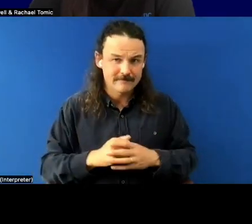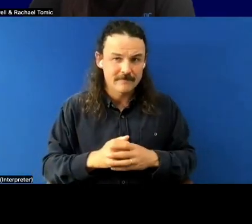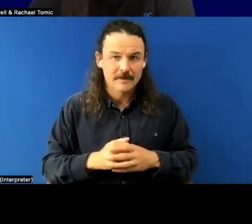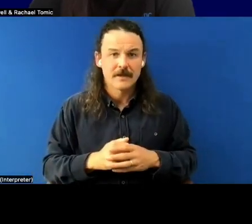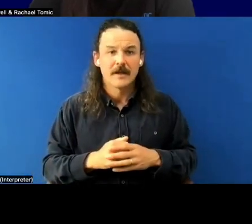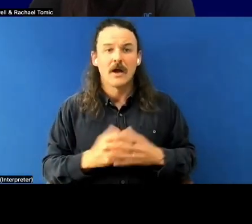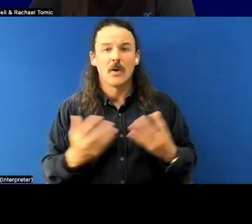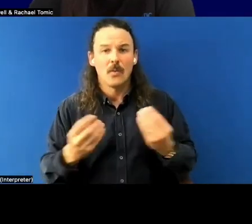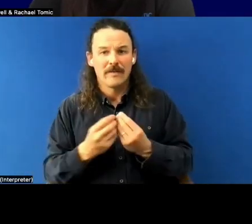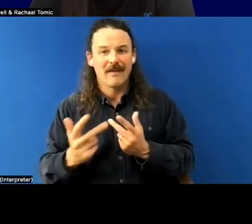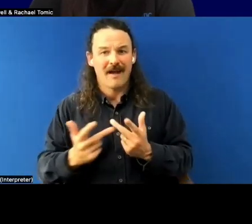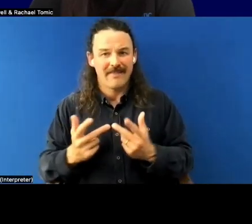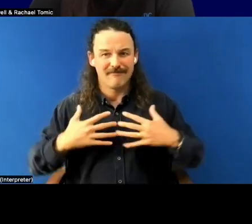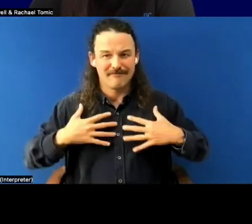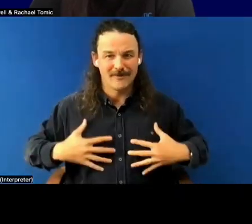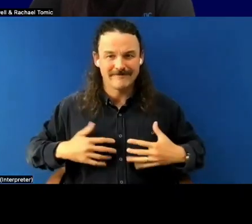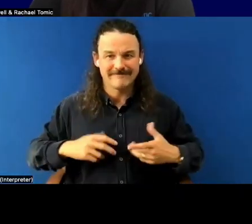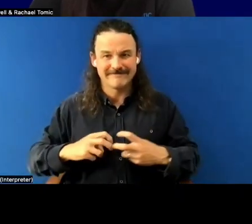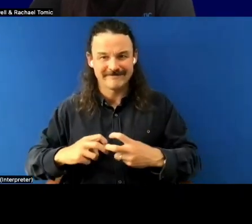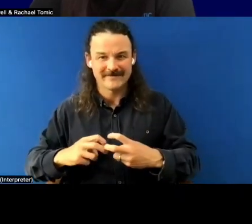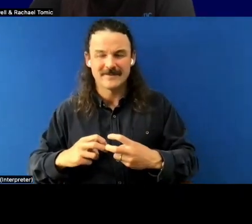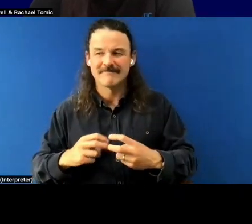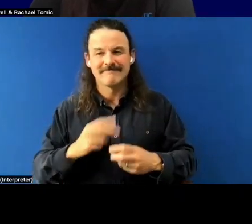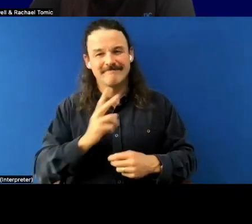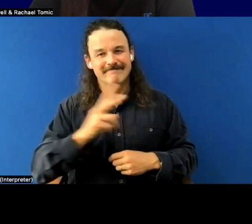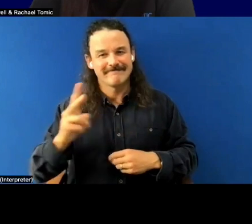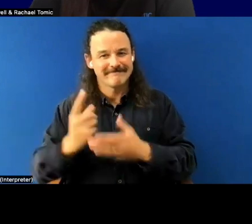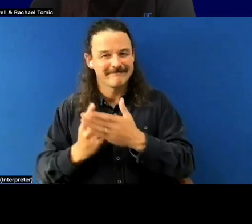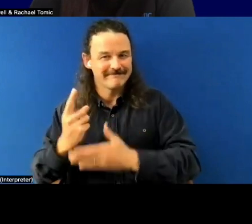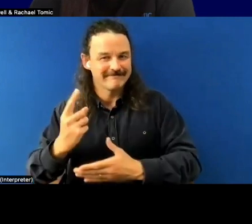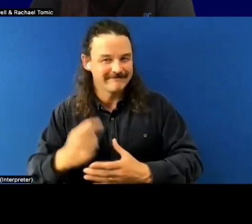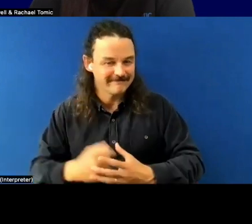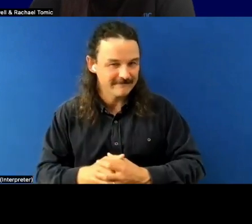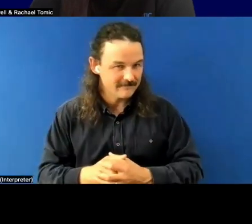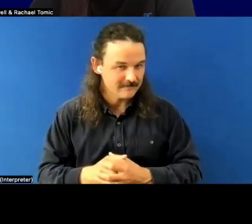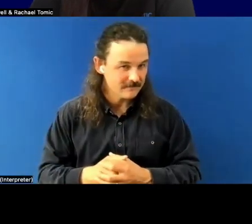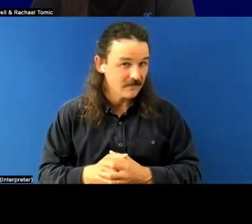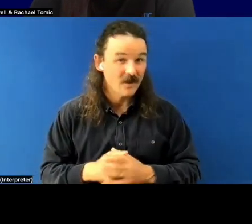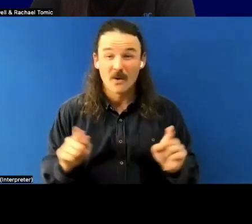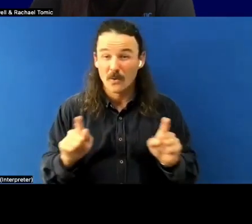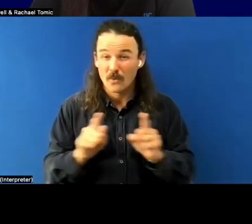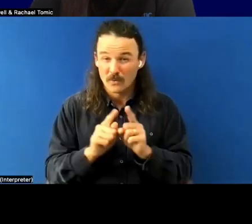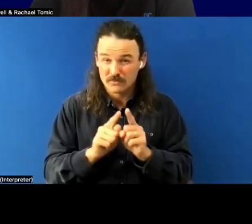Some other common things that we see that come along with cerebral palsy and rare